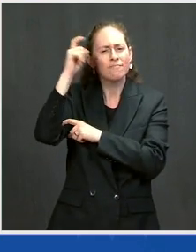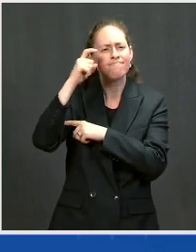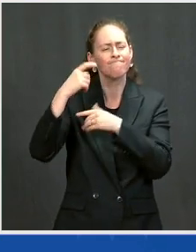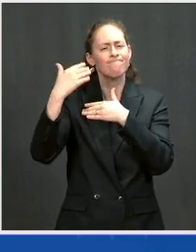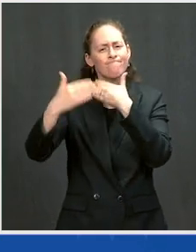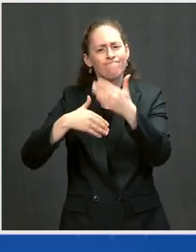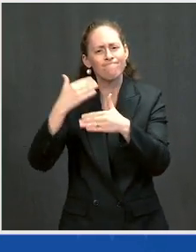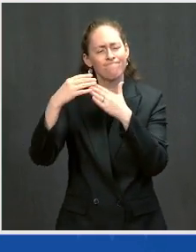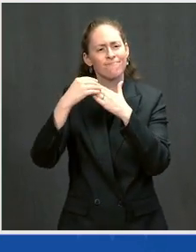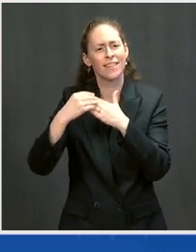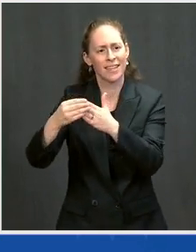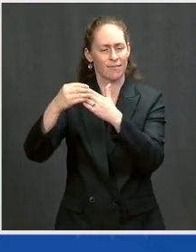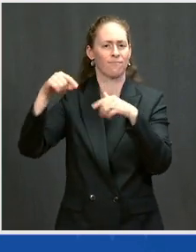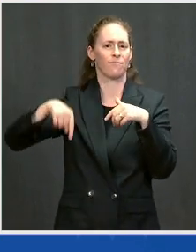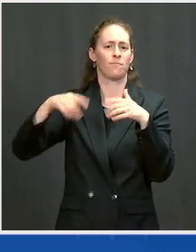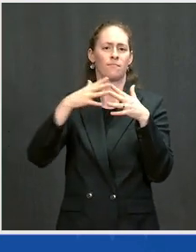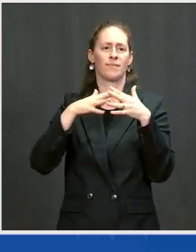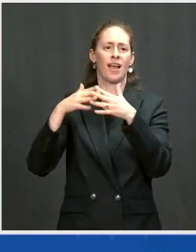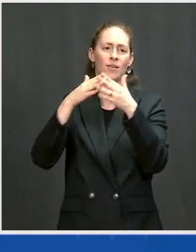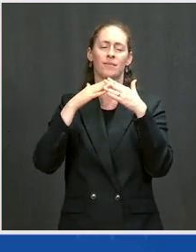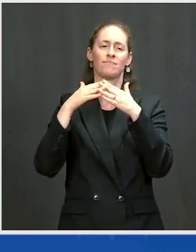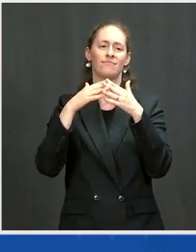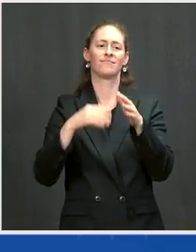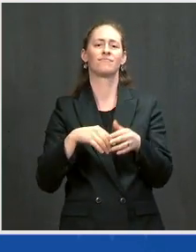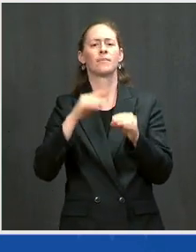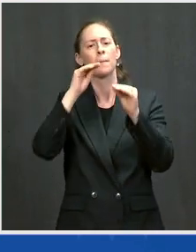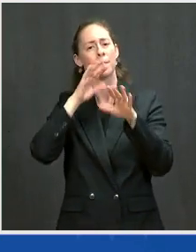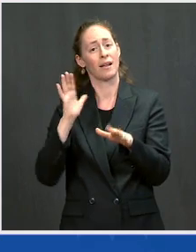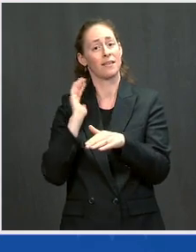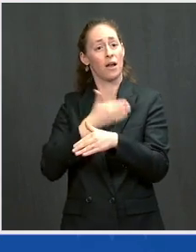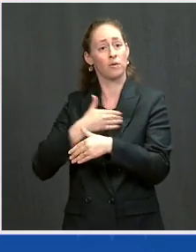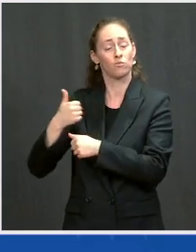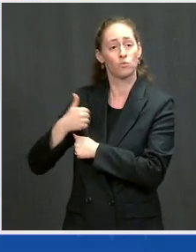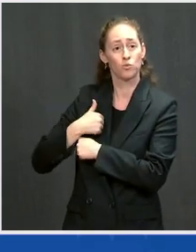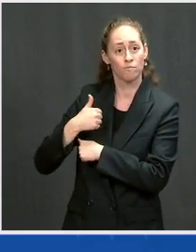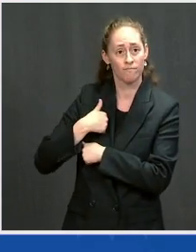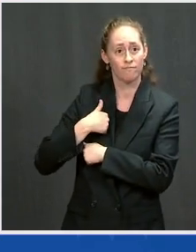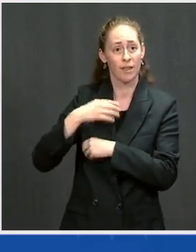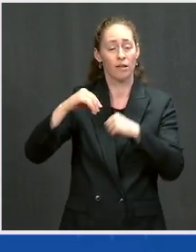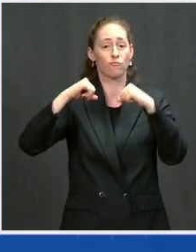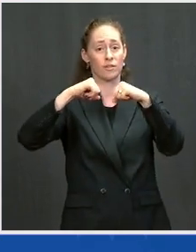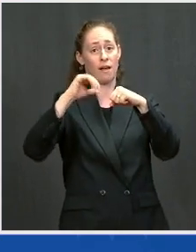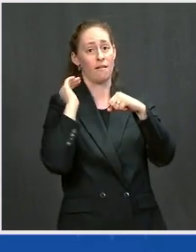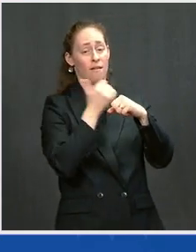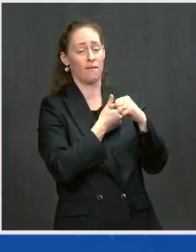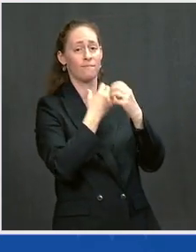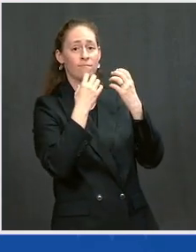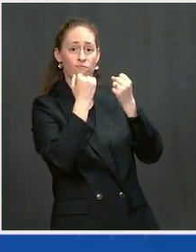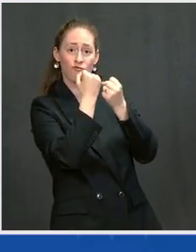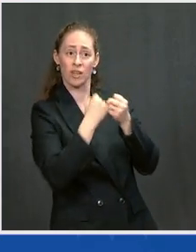as they preserve our precious freedoms. Keep the lamp of liberty burning bright on the United States of America,